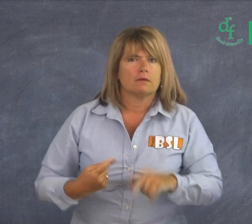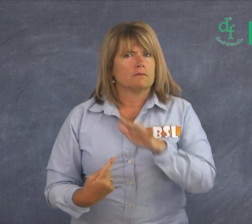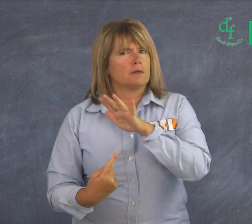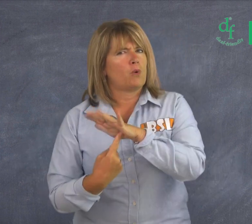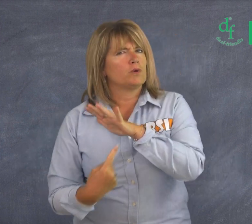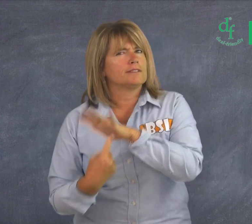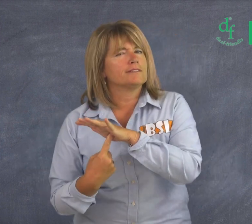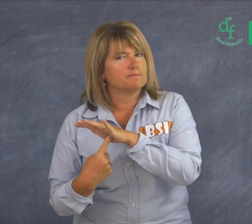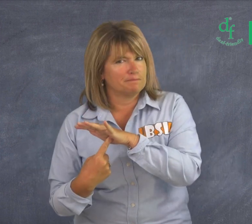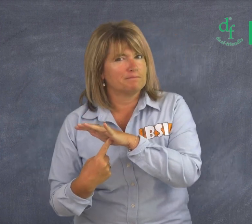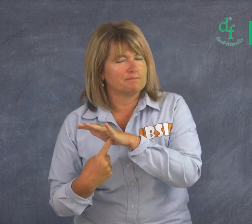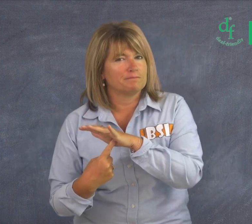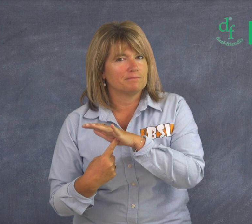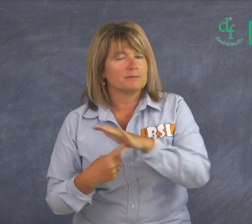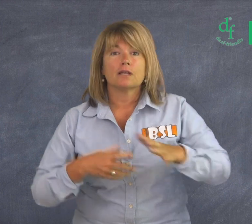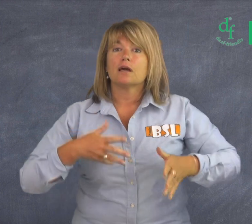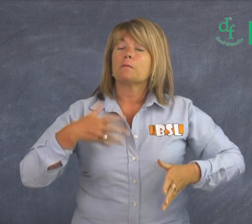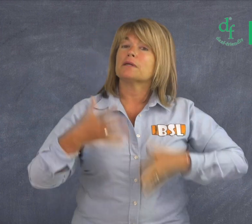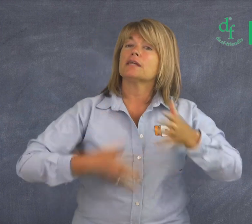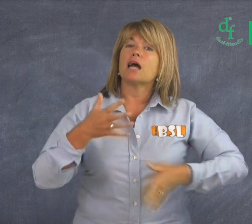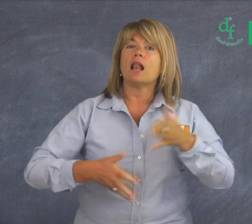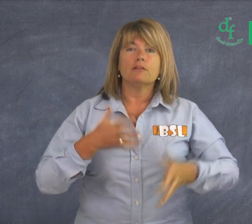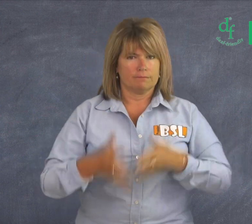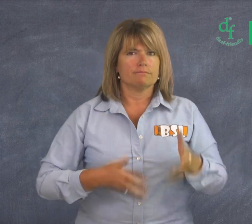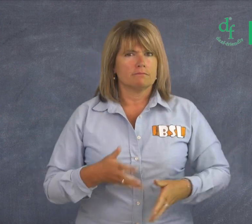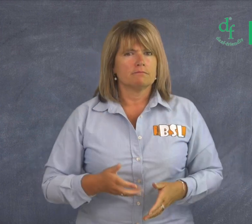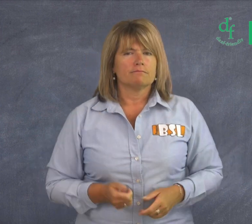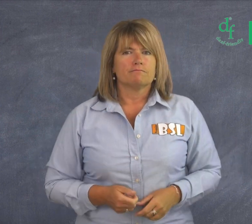Important In BSL